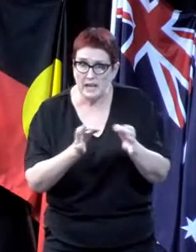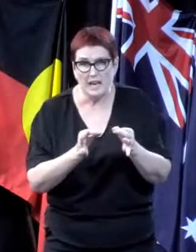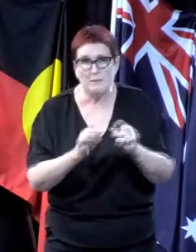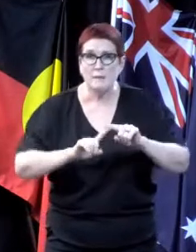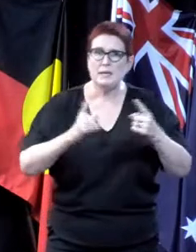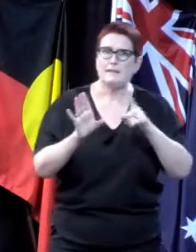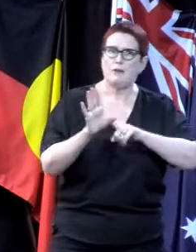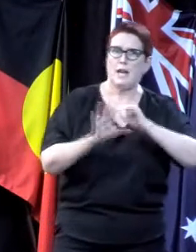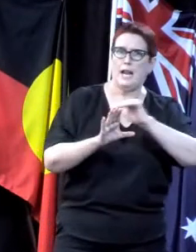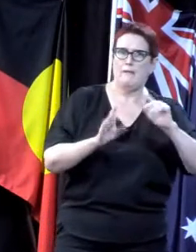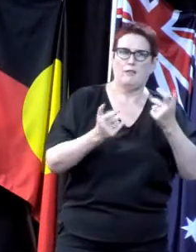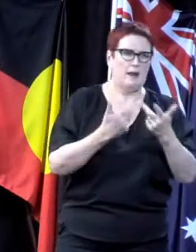in the mainstream classroom.